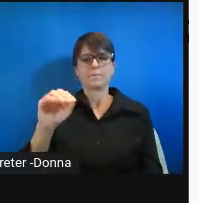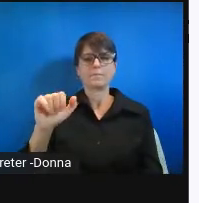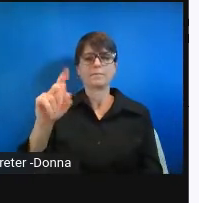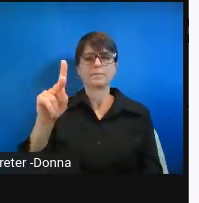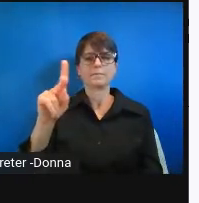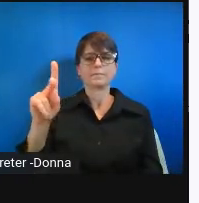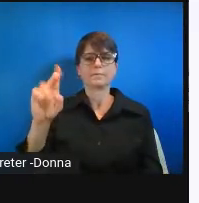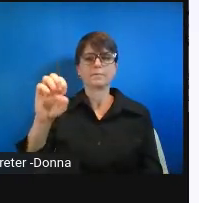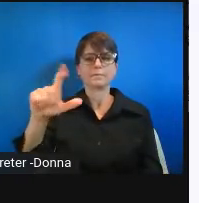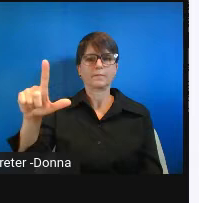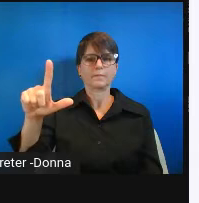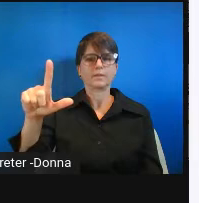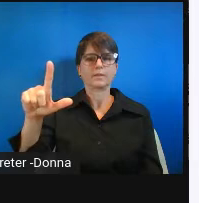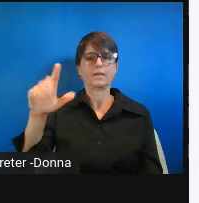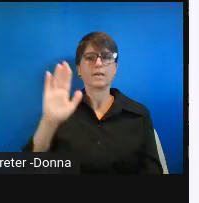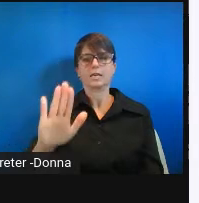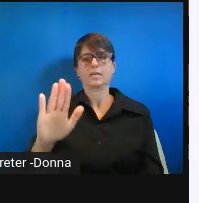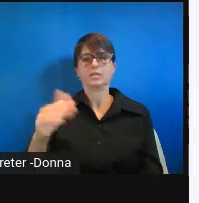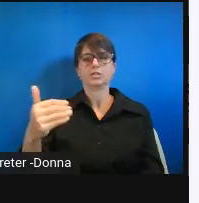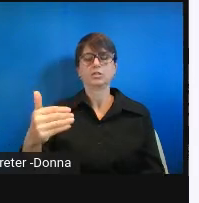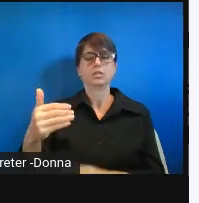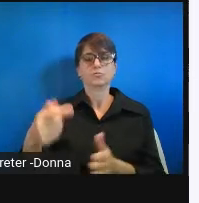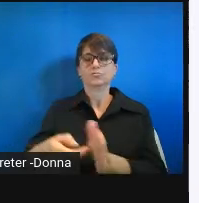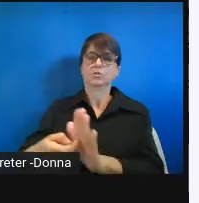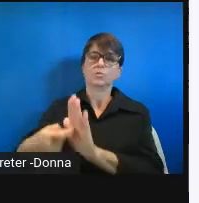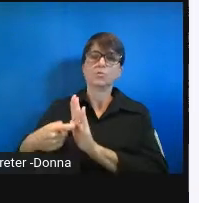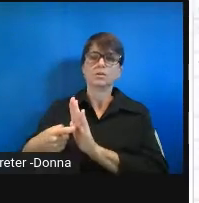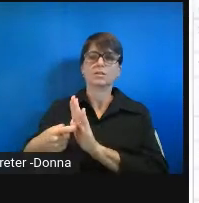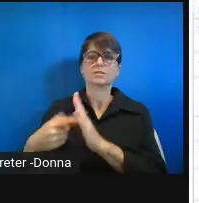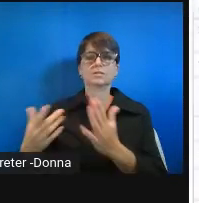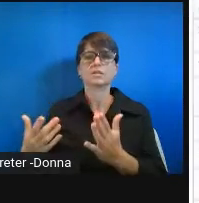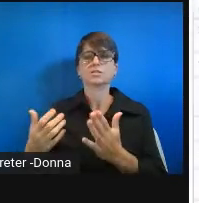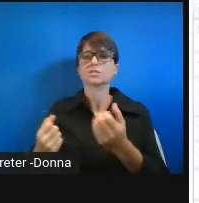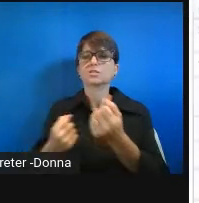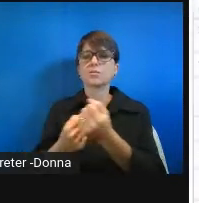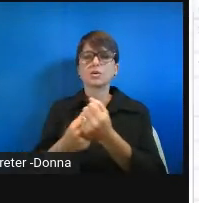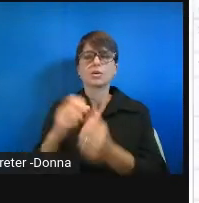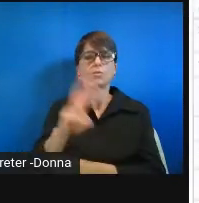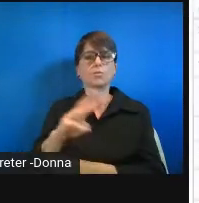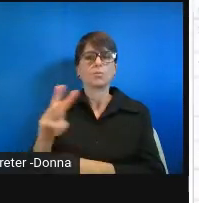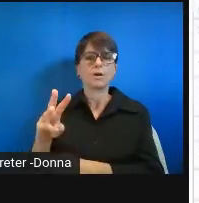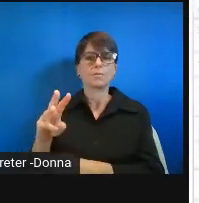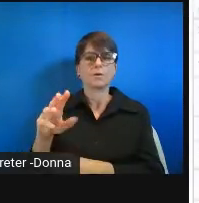Is accessibility statement acquired? It depends, on which country or website operates